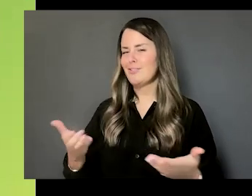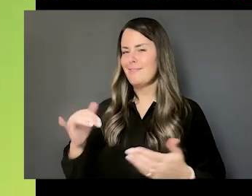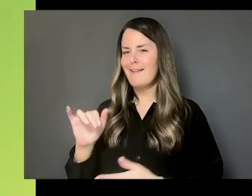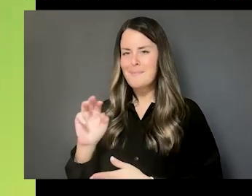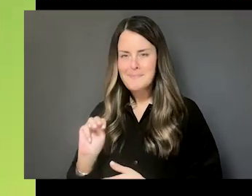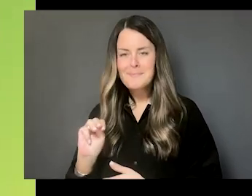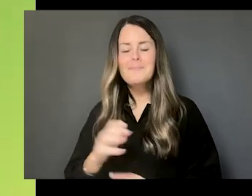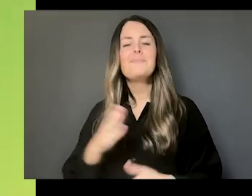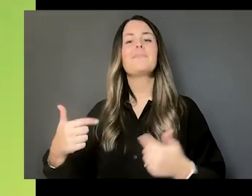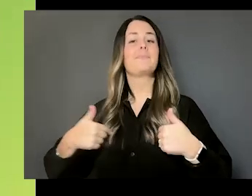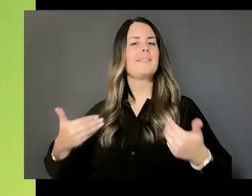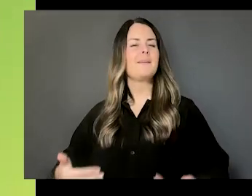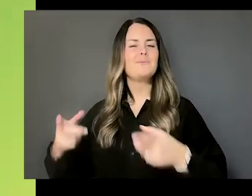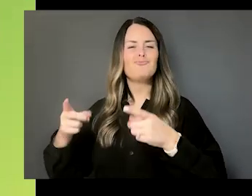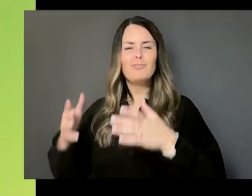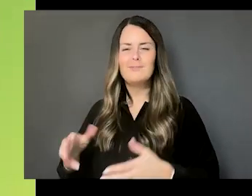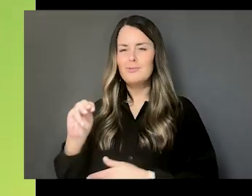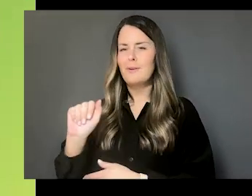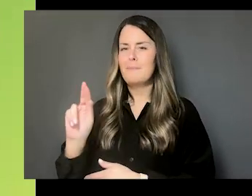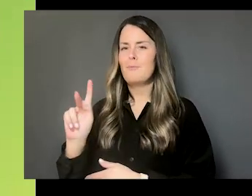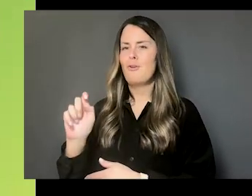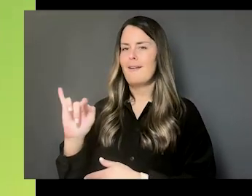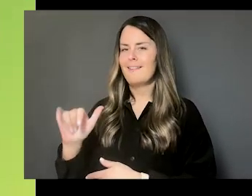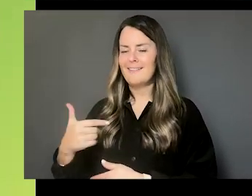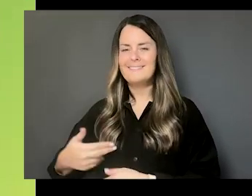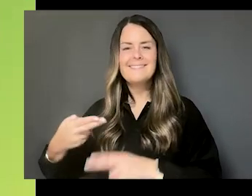and I am IM’s Director of Marketing. And we are both so thrilled to be here with you